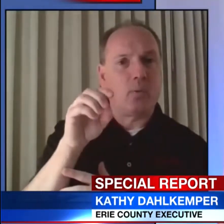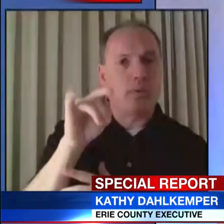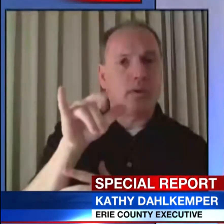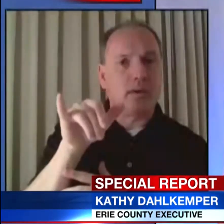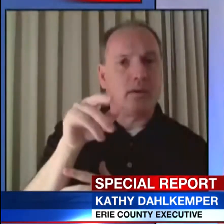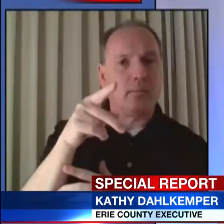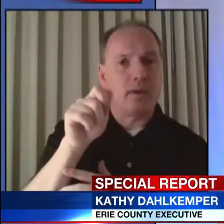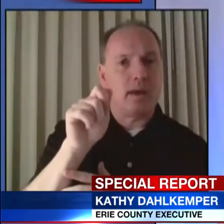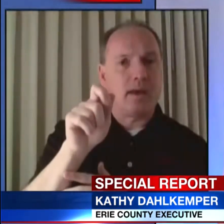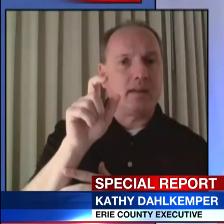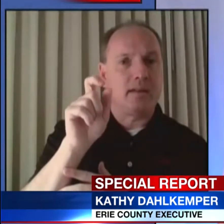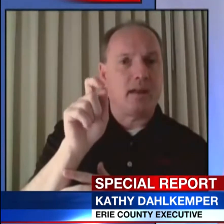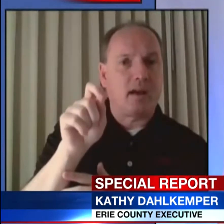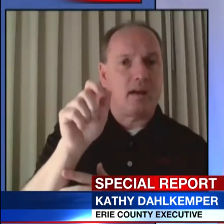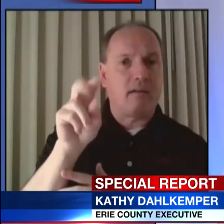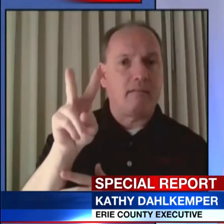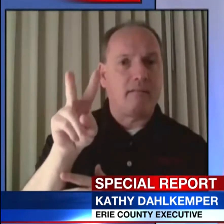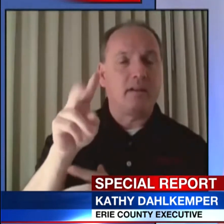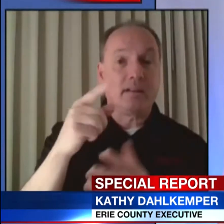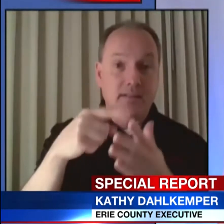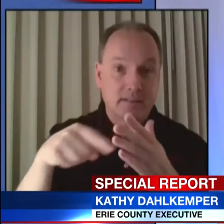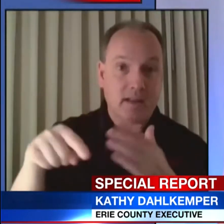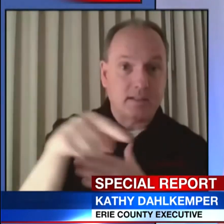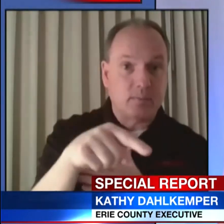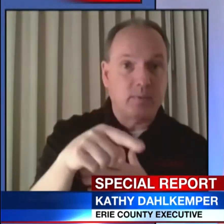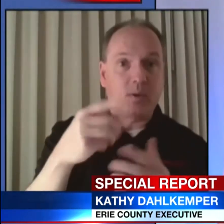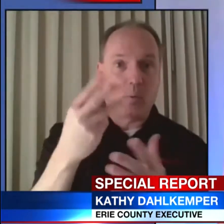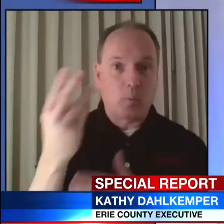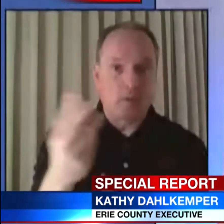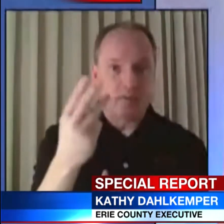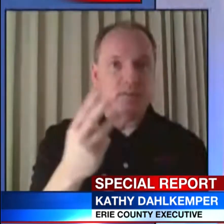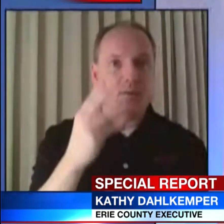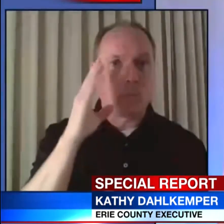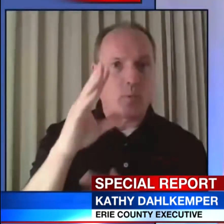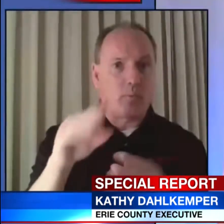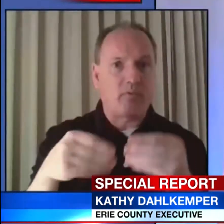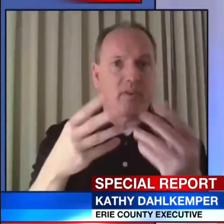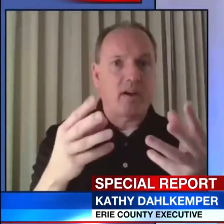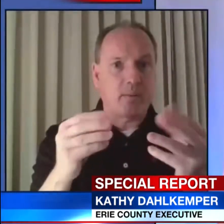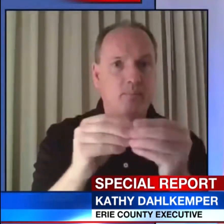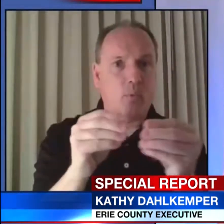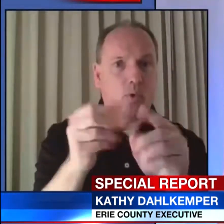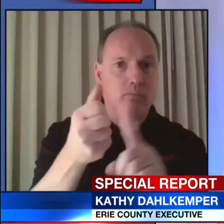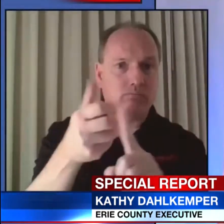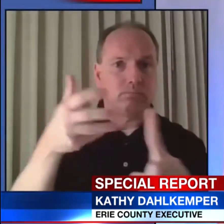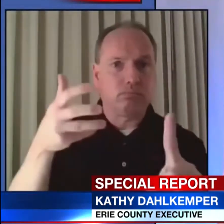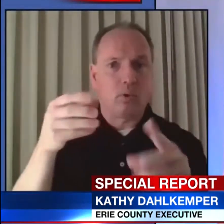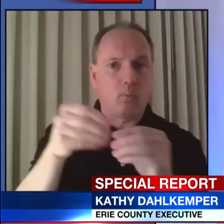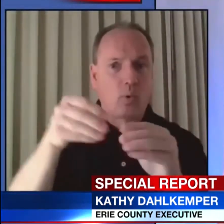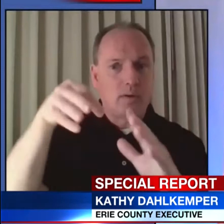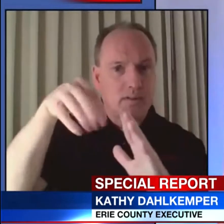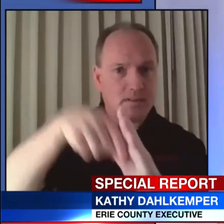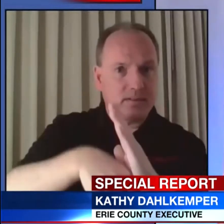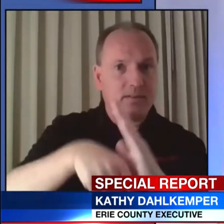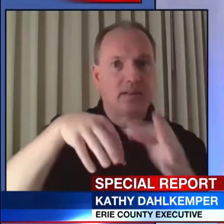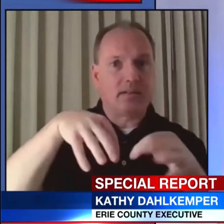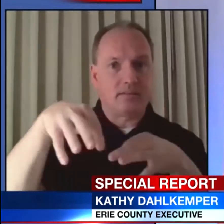YOU FIND INFORMATION AT ERIE COUNTY PA.GOV. NEXT WEDNESDAY WE WILL HAVE A GUEST ON WITH US WHO